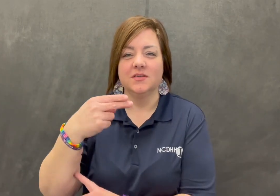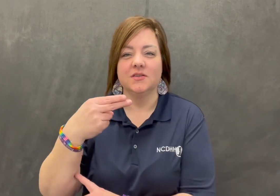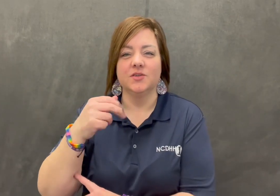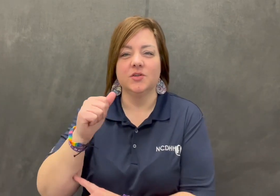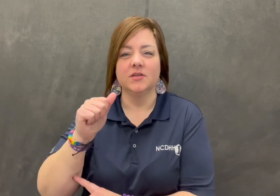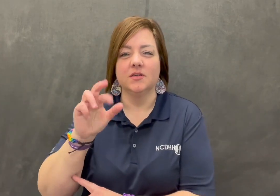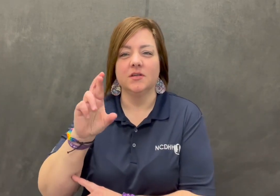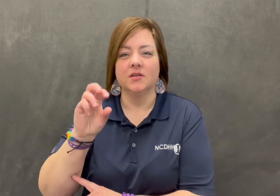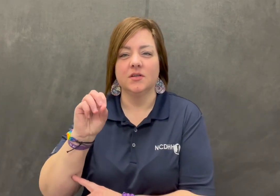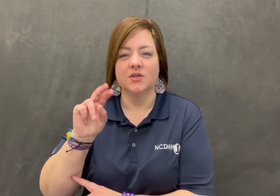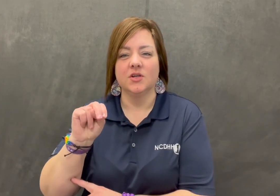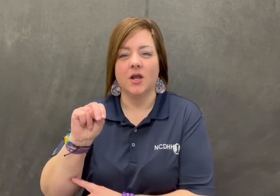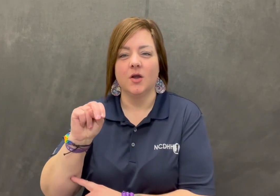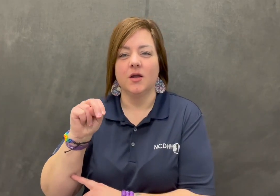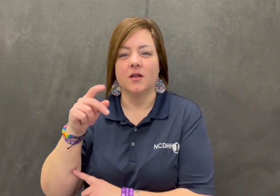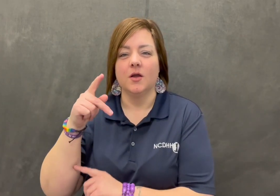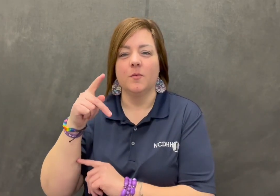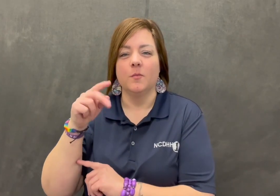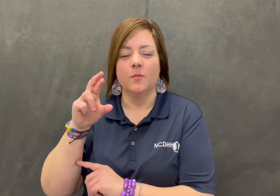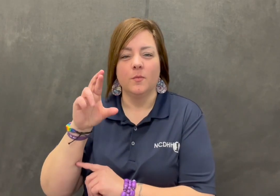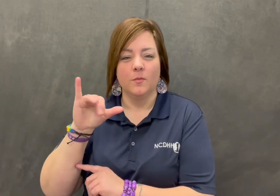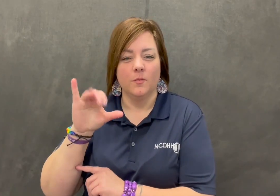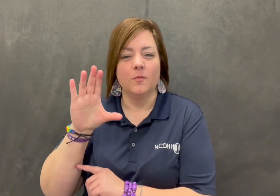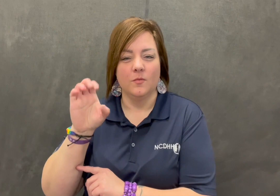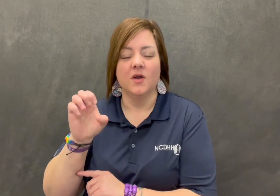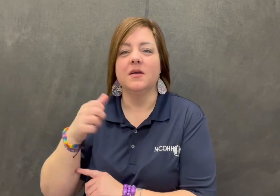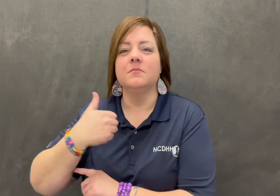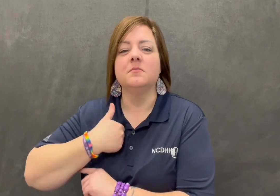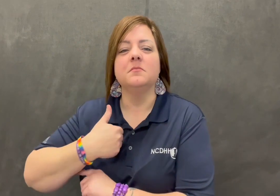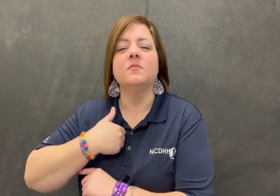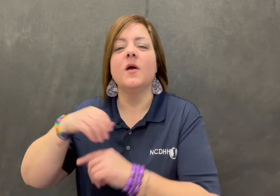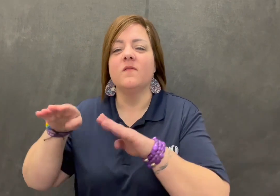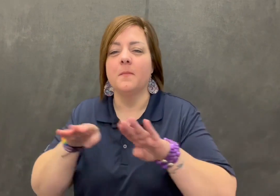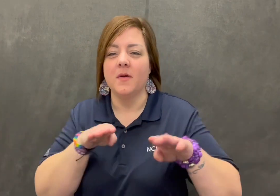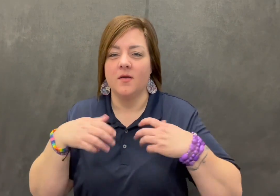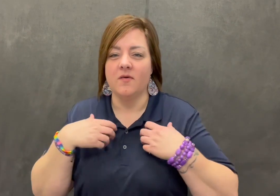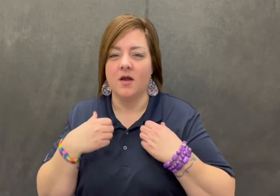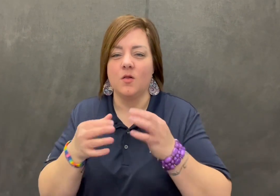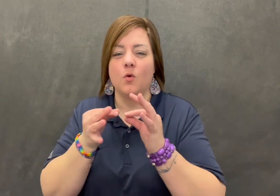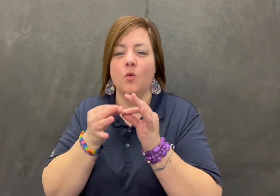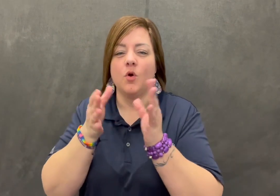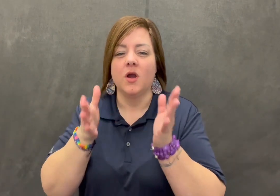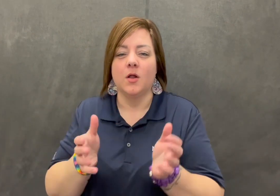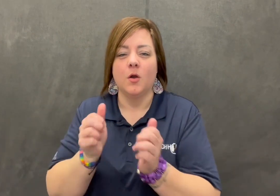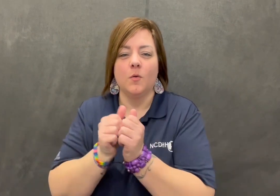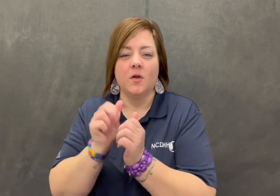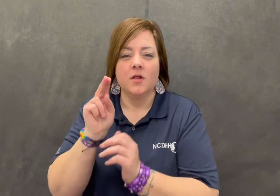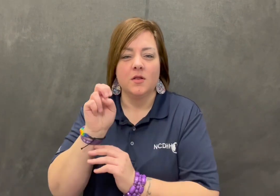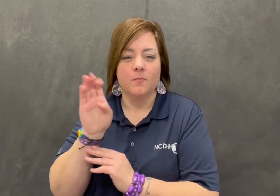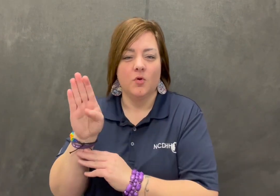Hello my name is Sharon Price and I am the behavioral health coordinator with